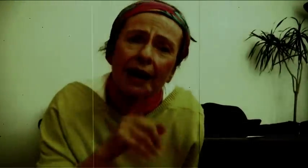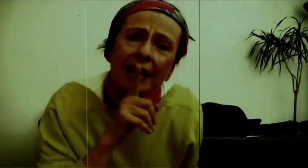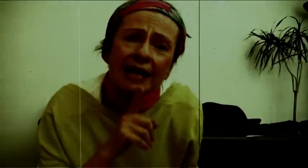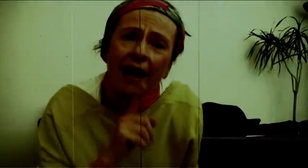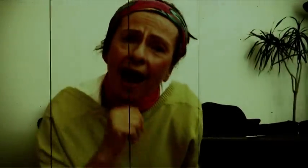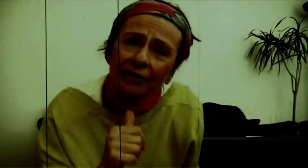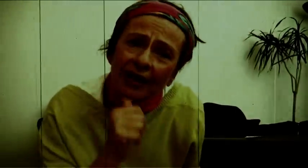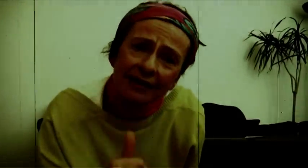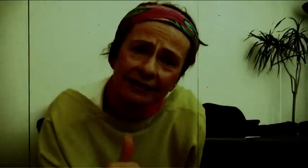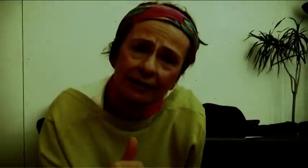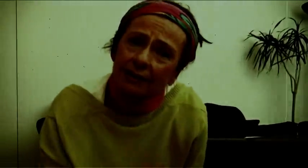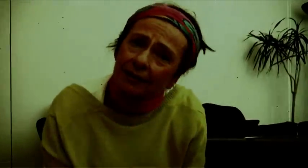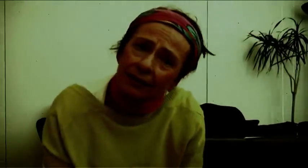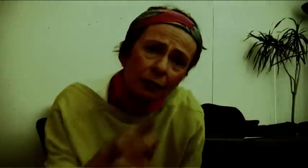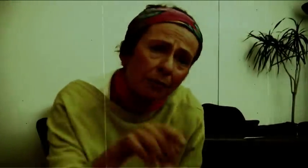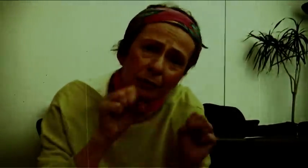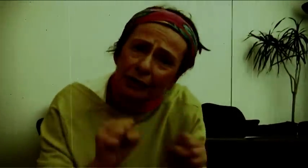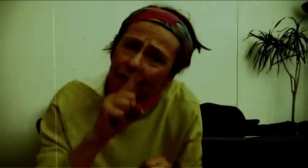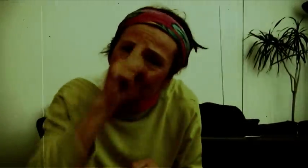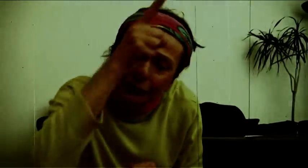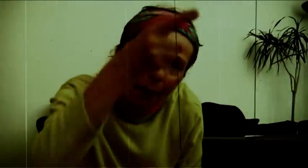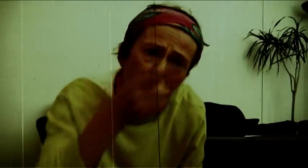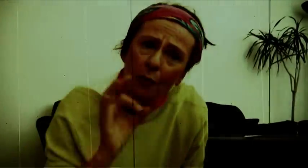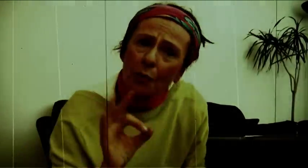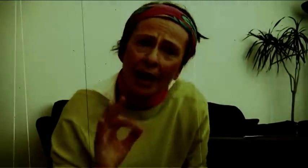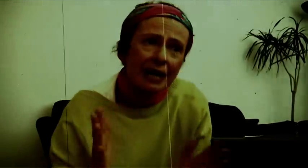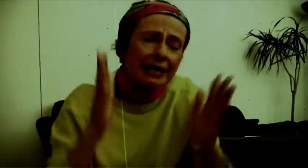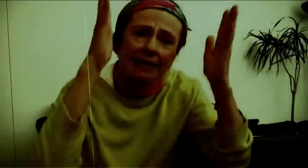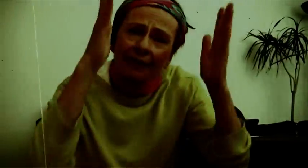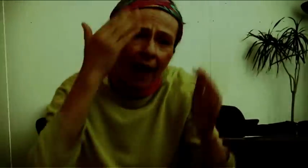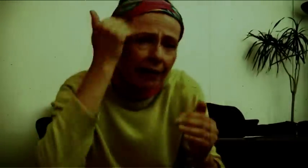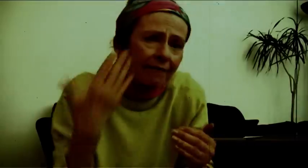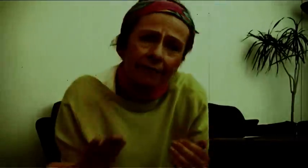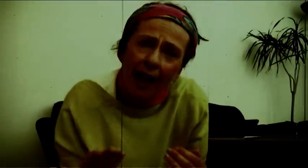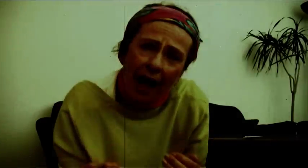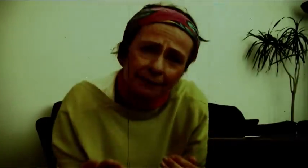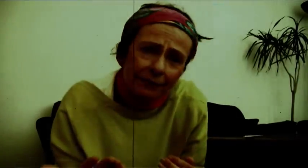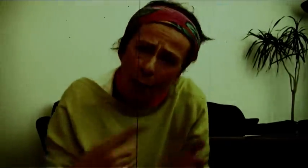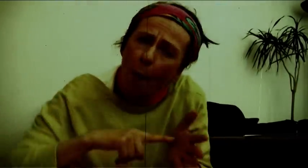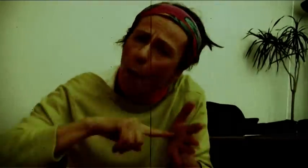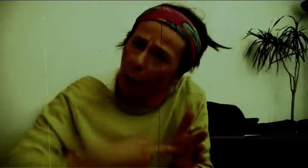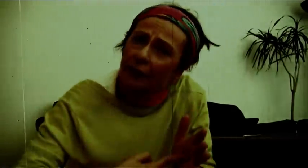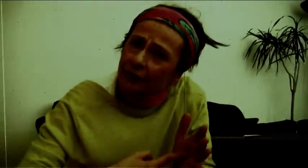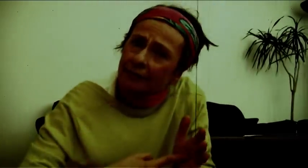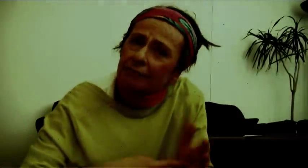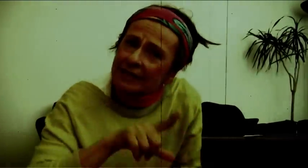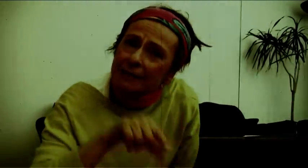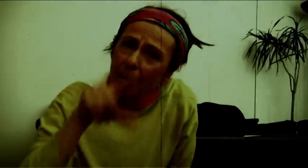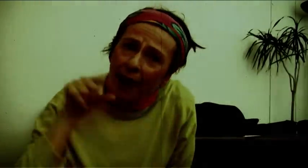Little Anders, you must understand what life is like. It is hard sometimes.